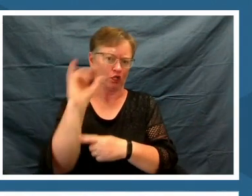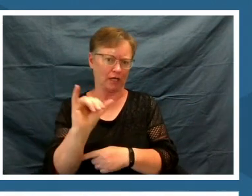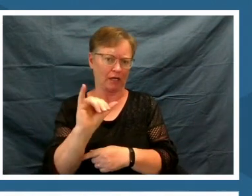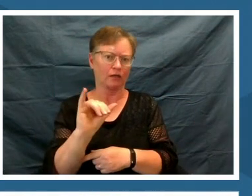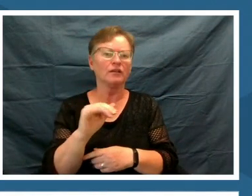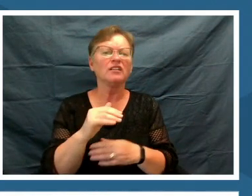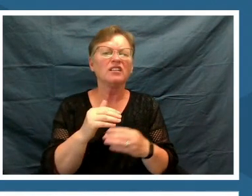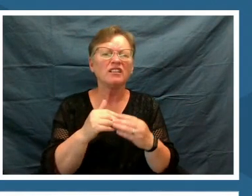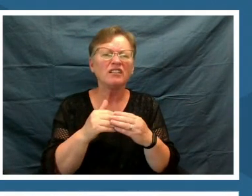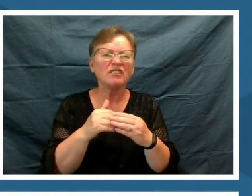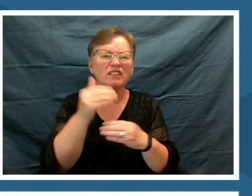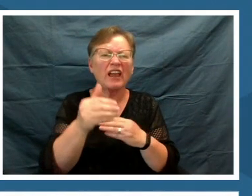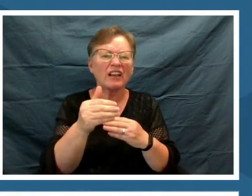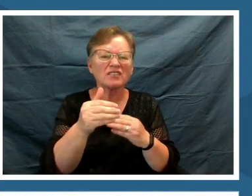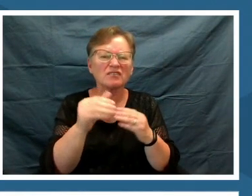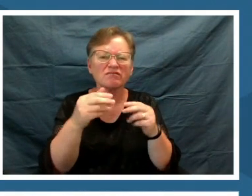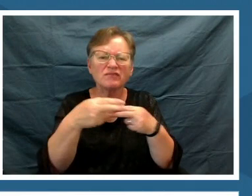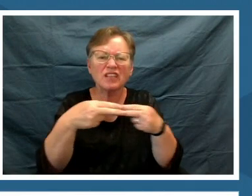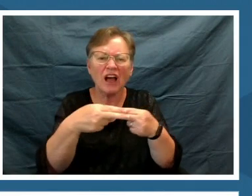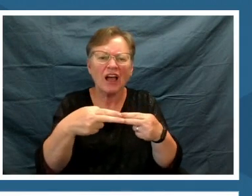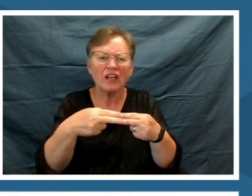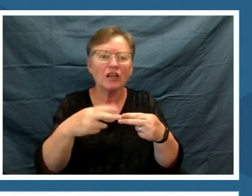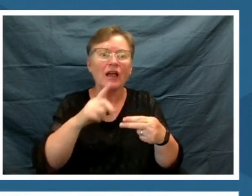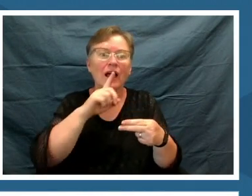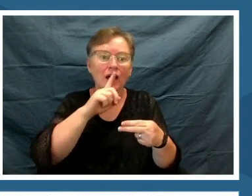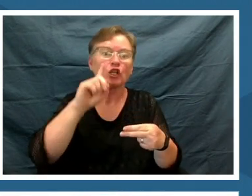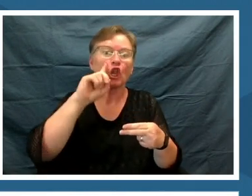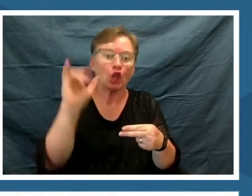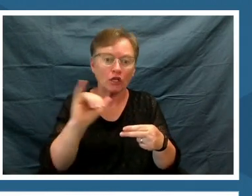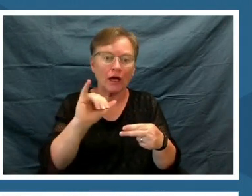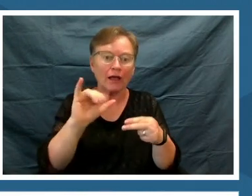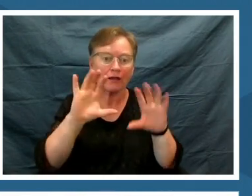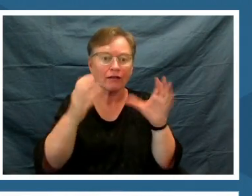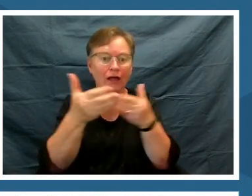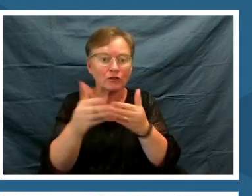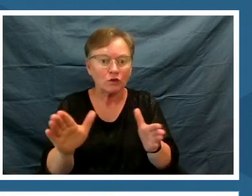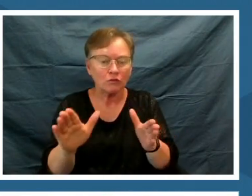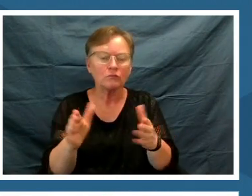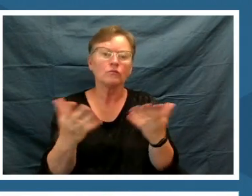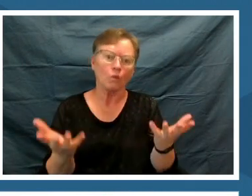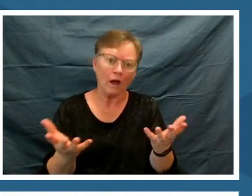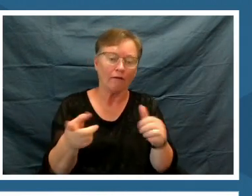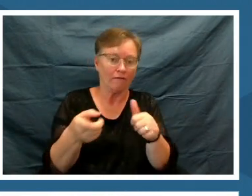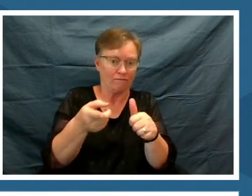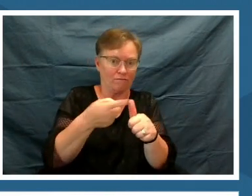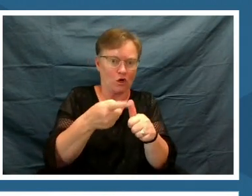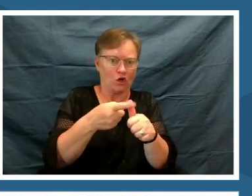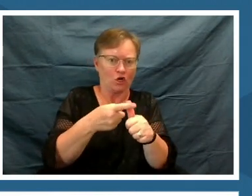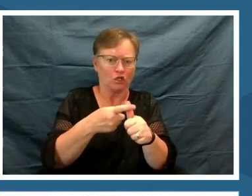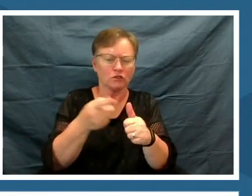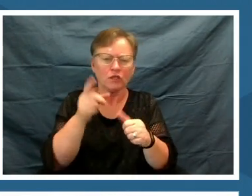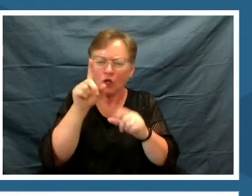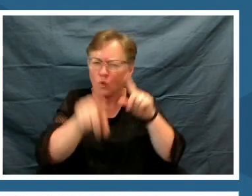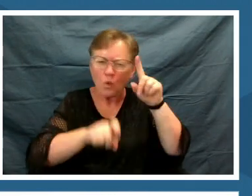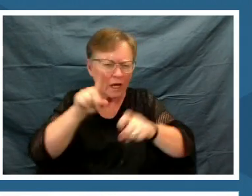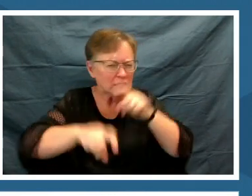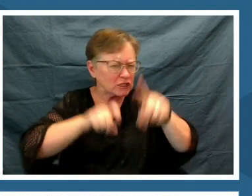what does this actually look like in the classroom well one it starts with lots of questions like i said the students